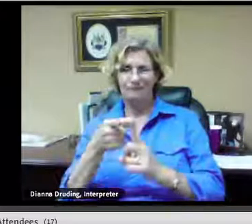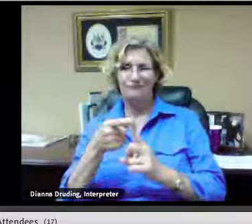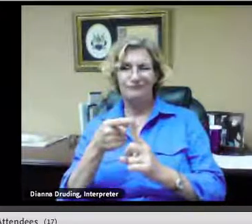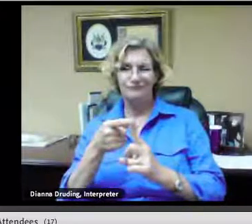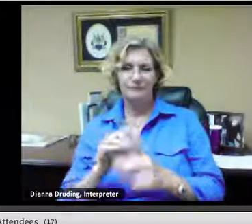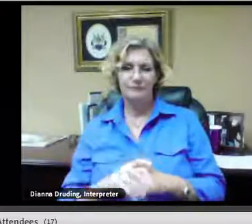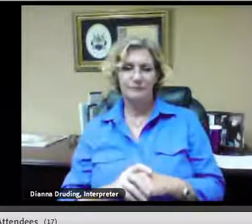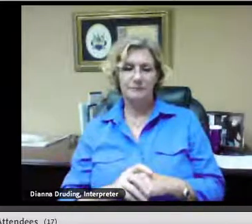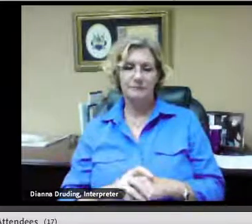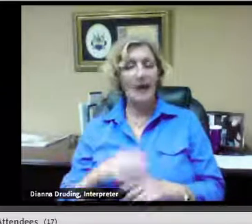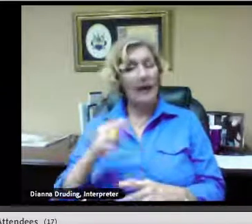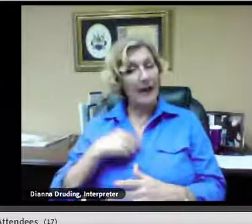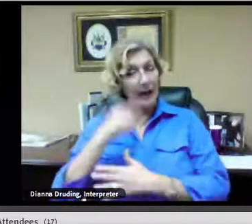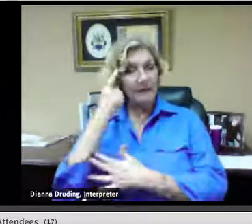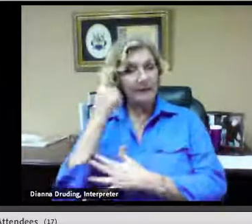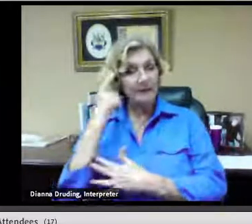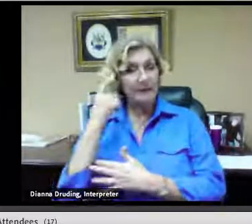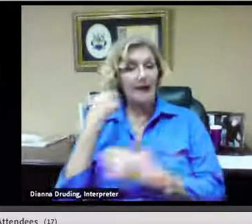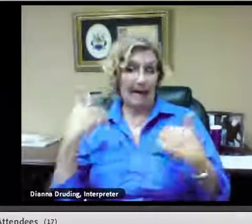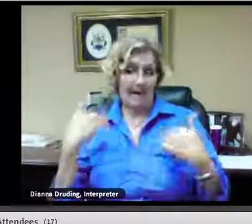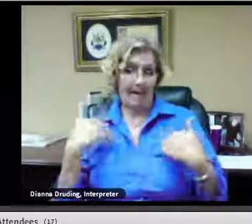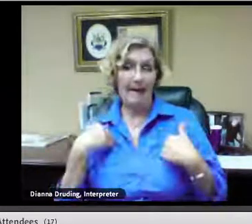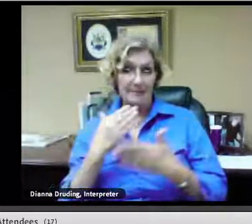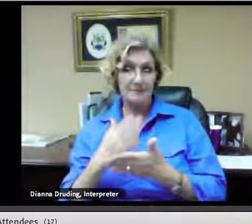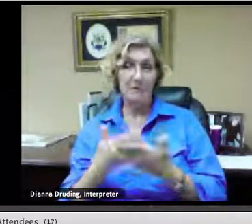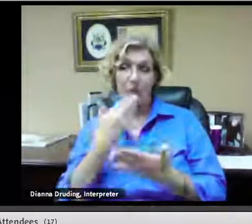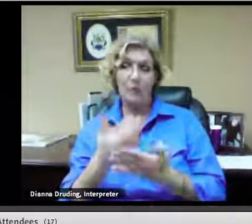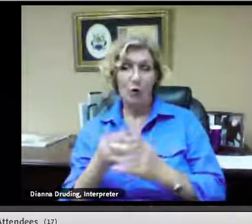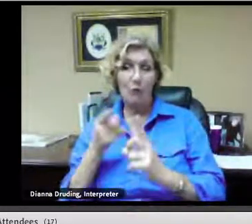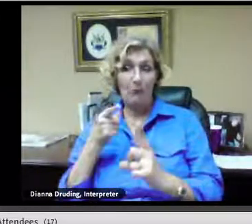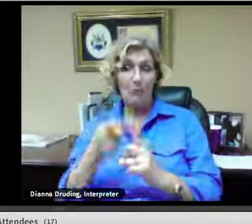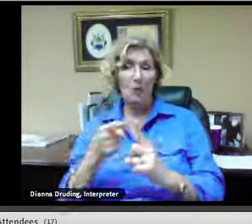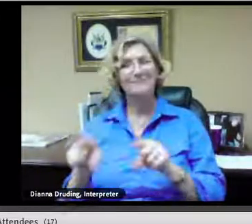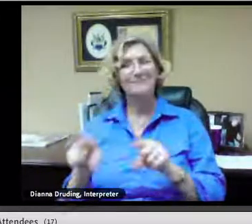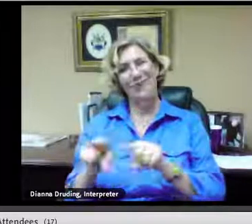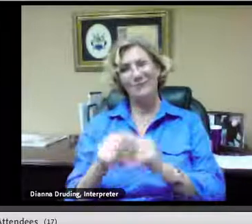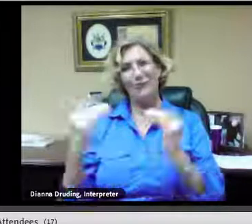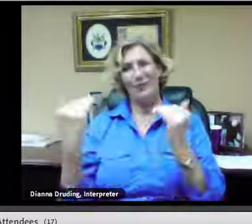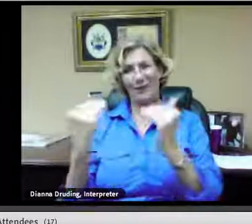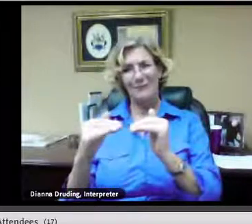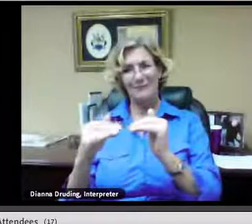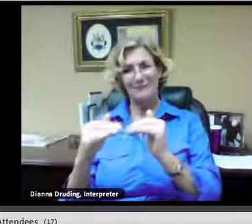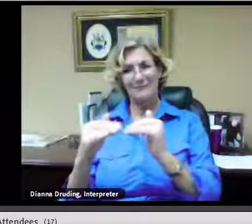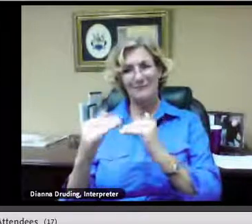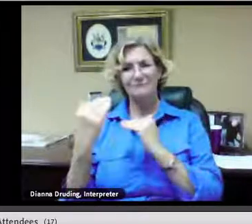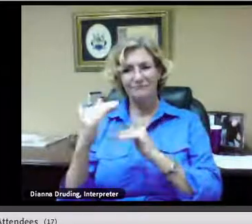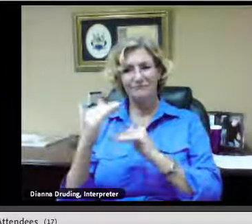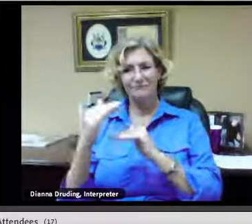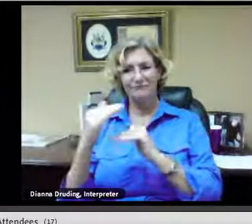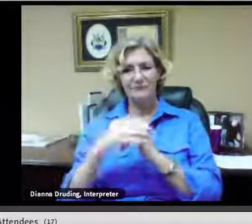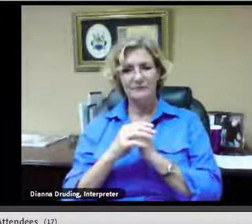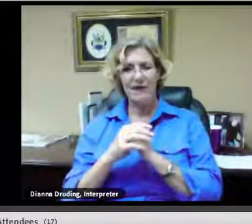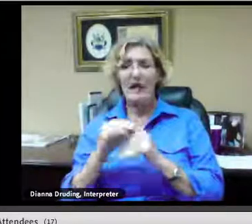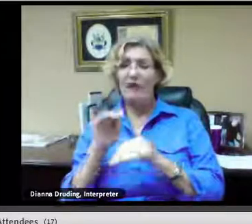but it's also very limiting. Okay? So it forces people in organizations to marginalize and separate people.